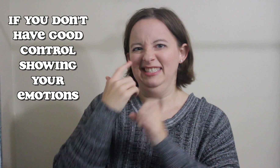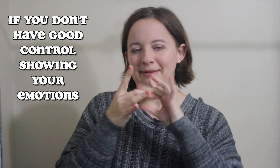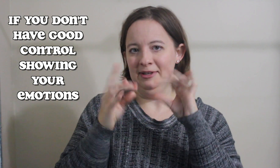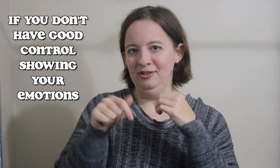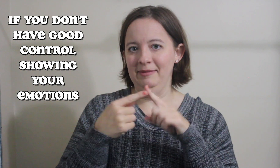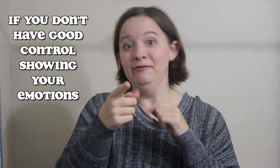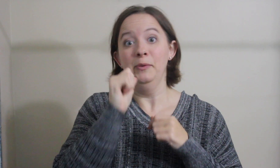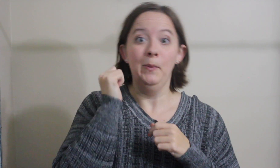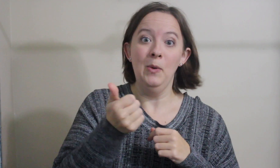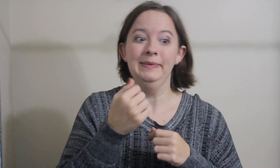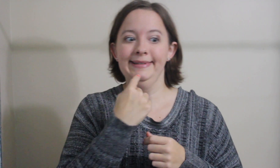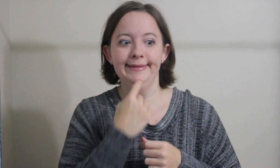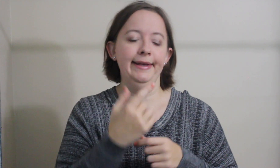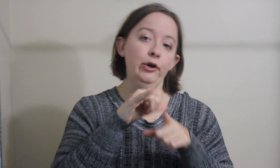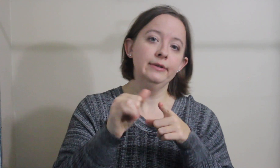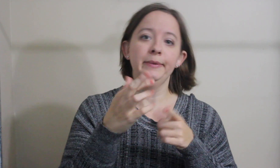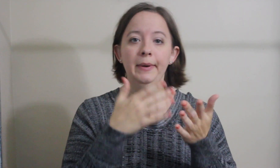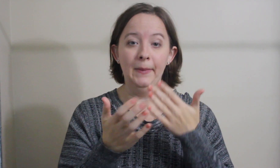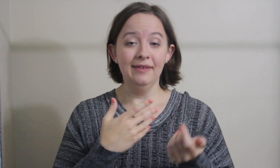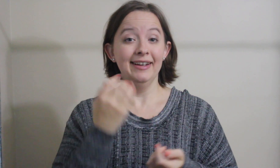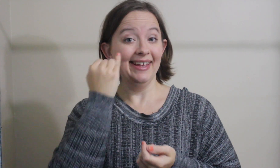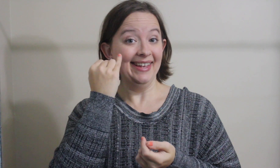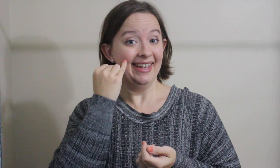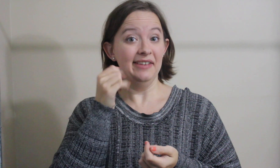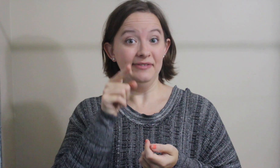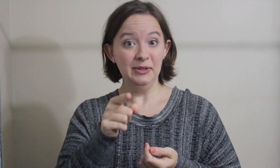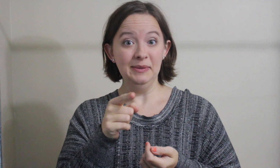So for example, like I recently mentioned, if you're not willing to curse or do whatever.